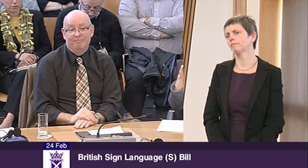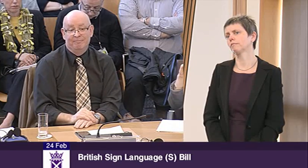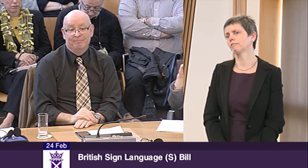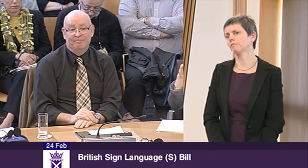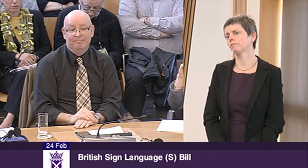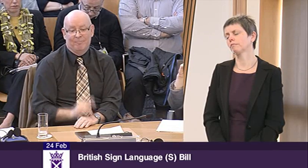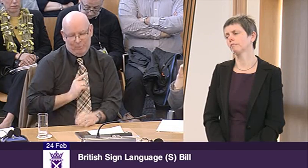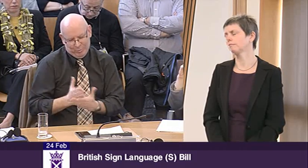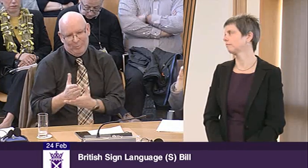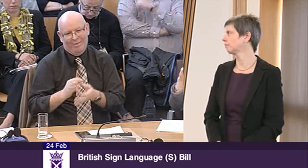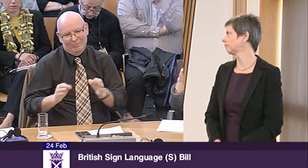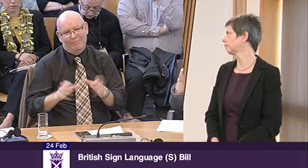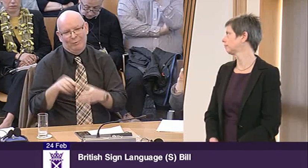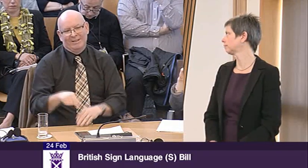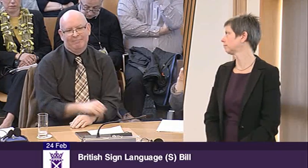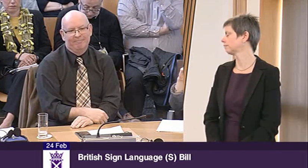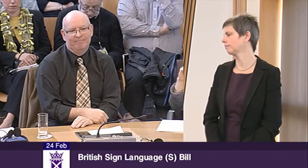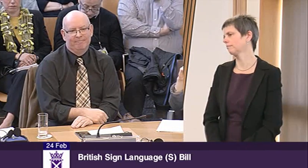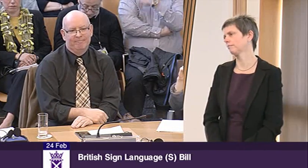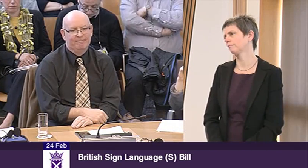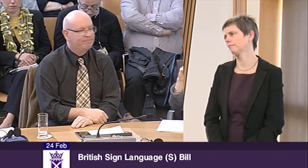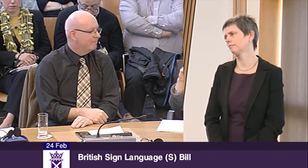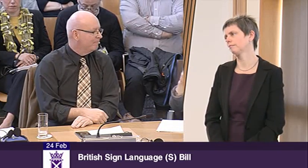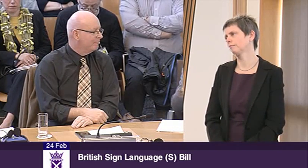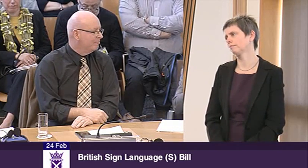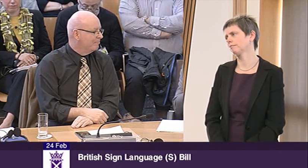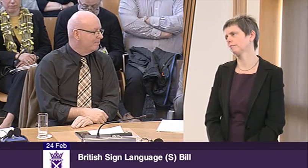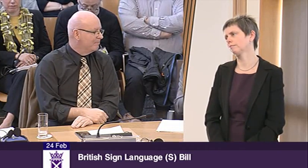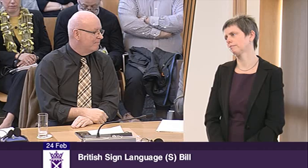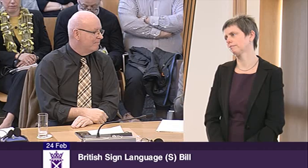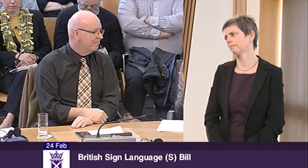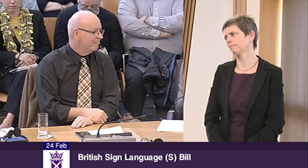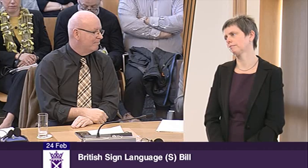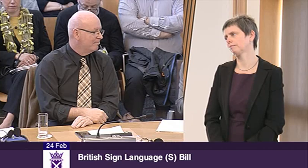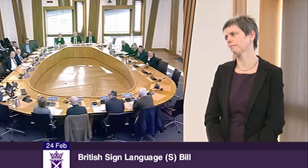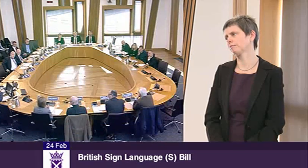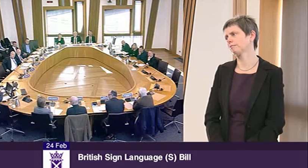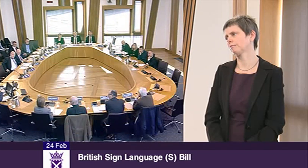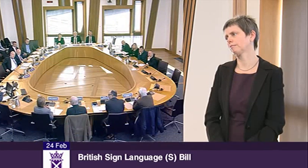first, and that is right. That recognises our linguistic minority identity.